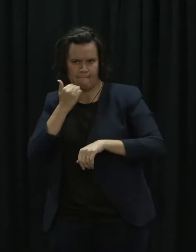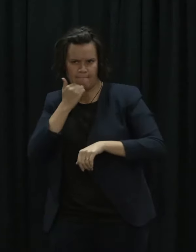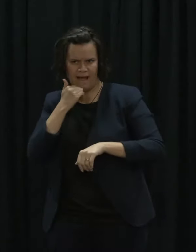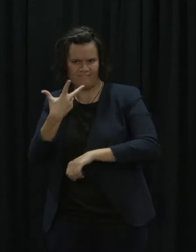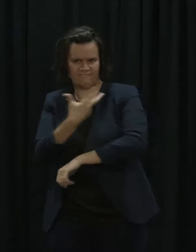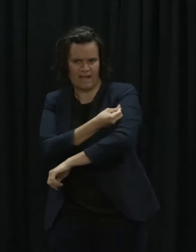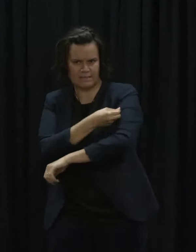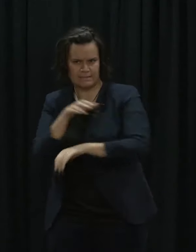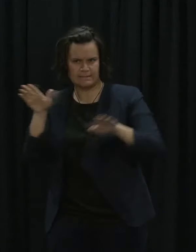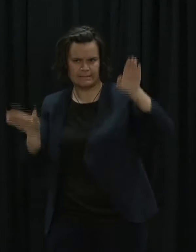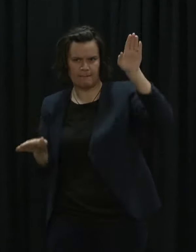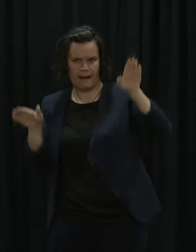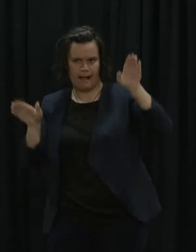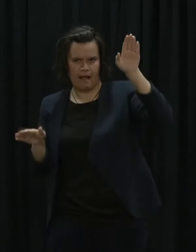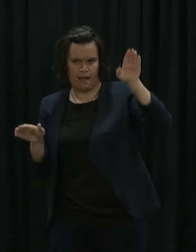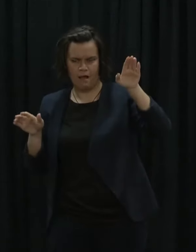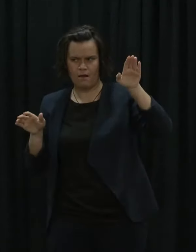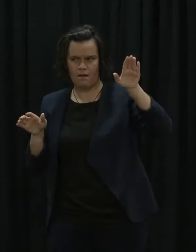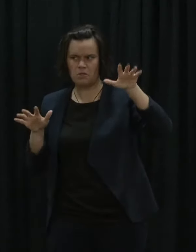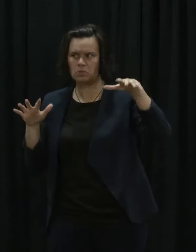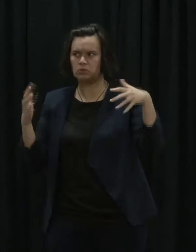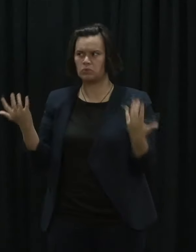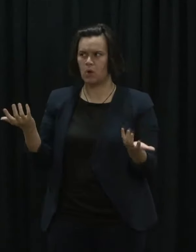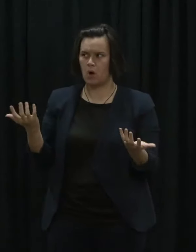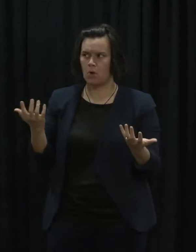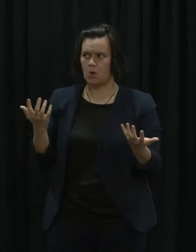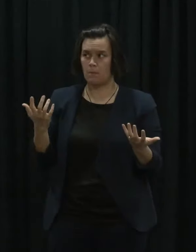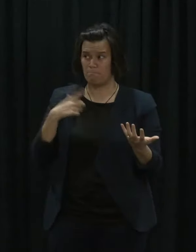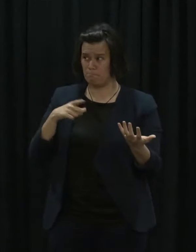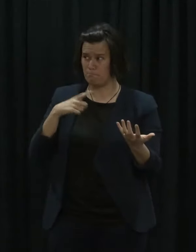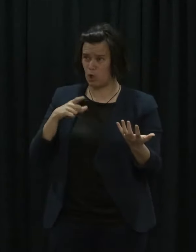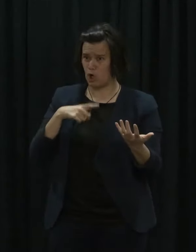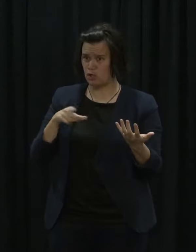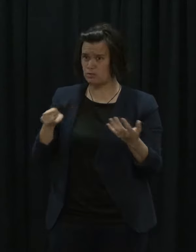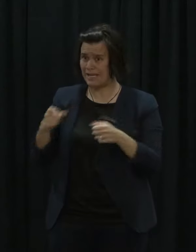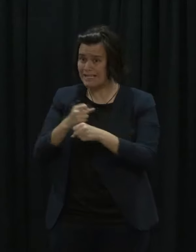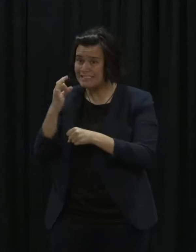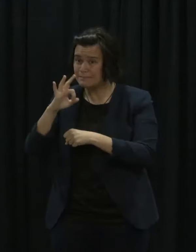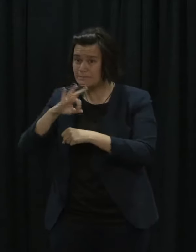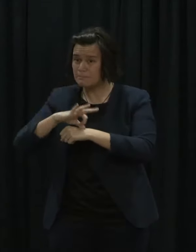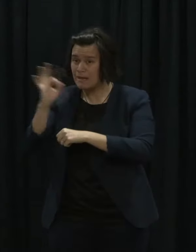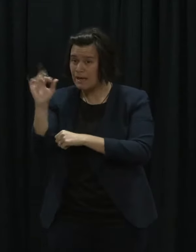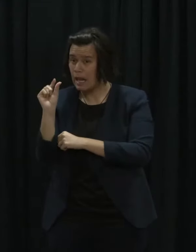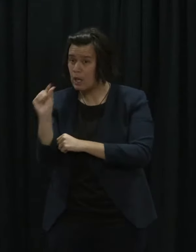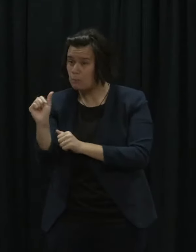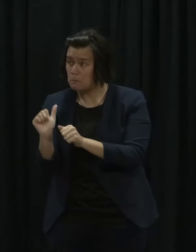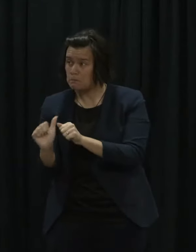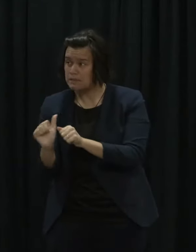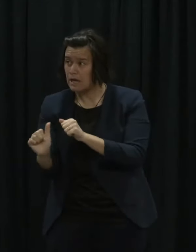Norland, obviously Taranaki is